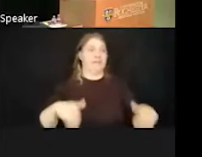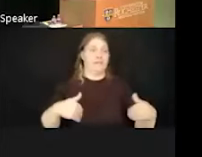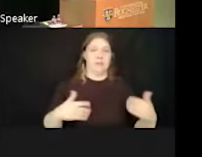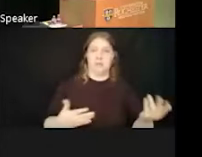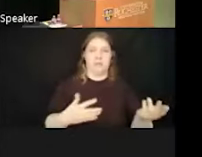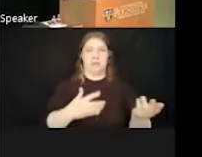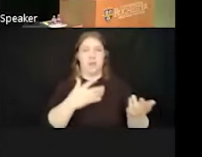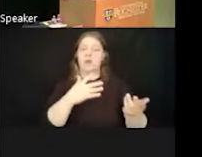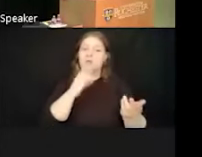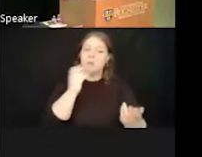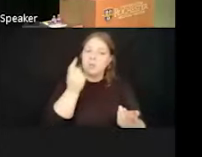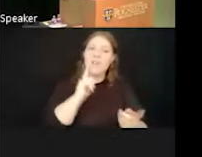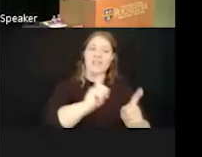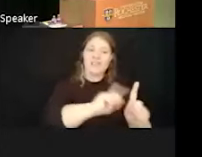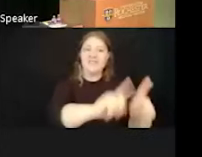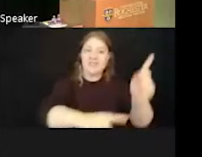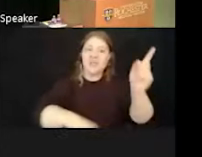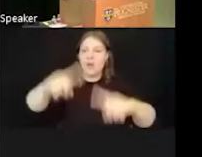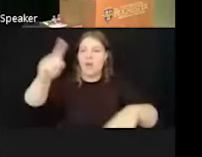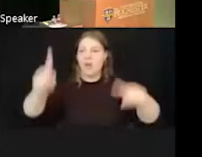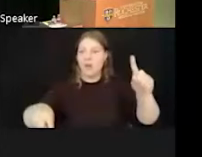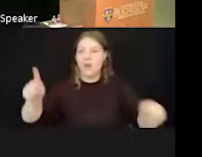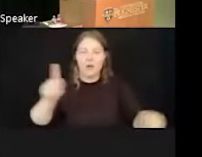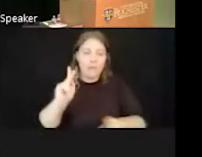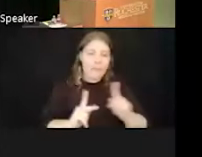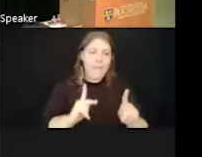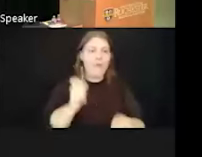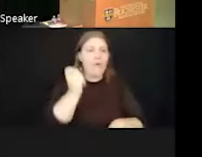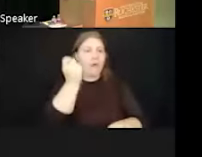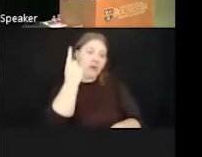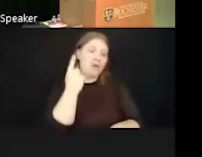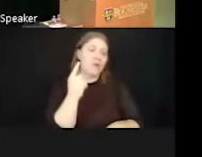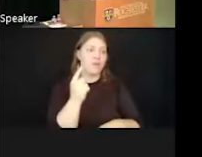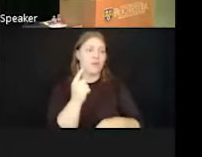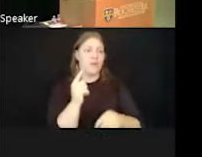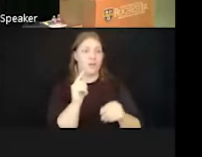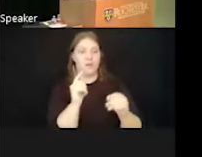more that we understand those differences and the more that we leverage um the the resources